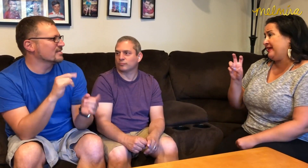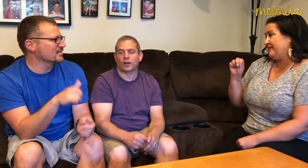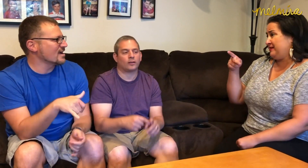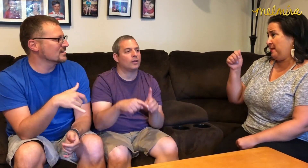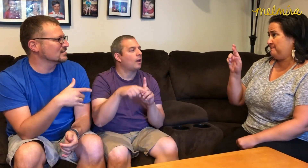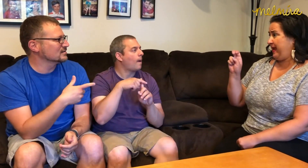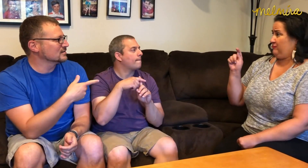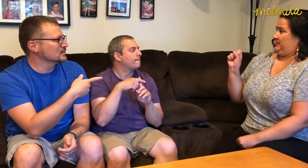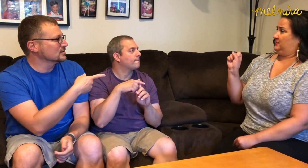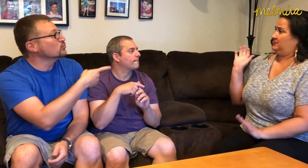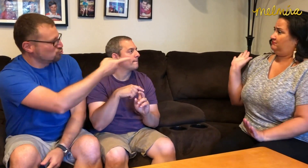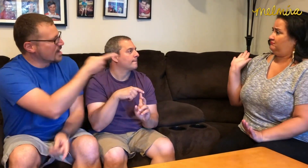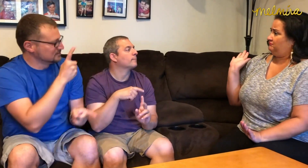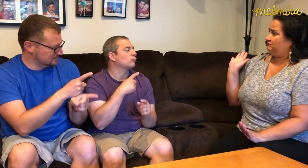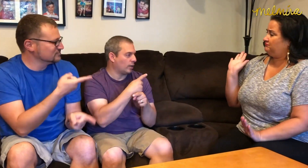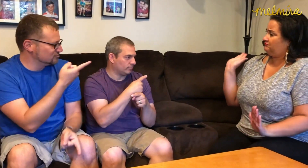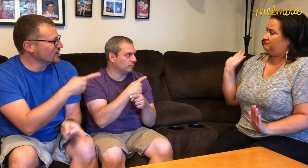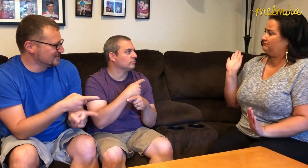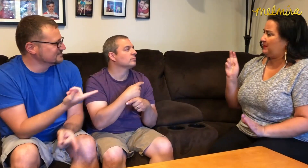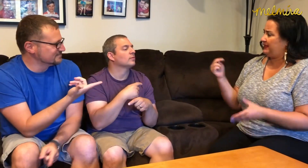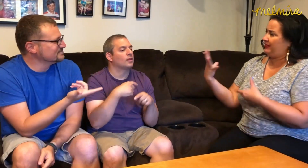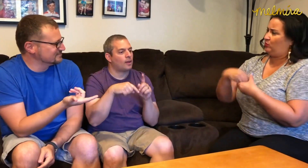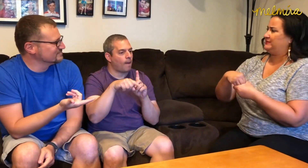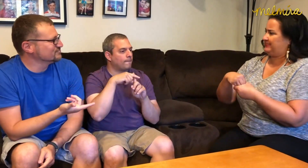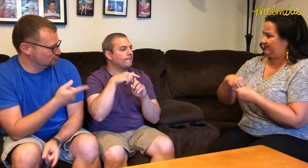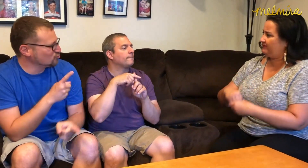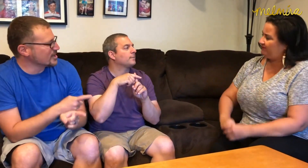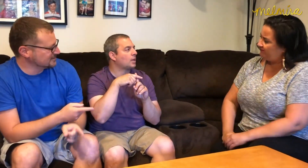Or even "parents". You're right. Be inclusive.